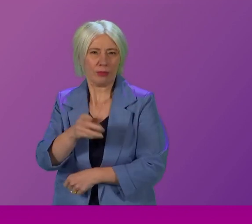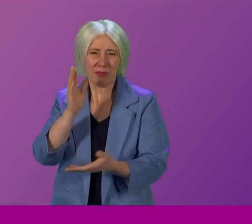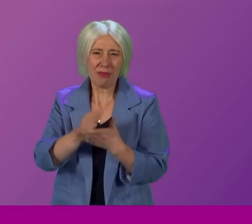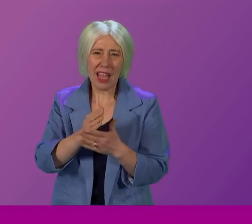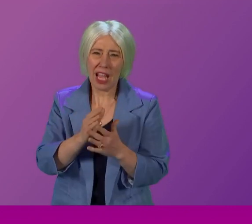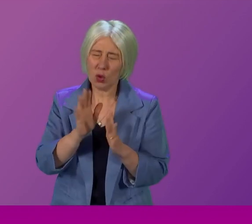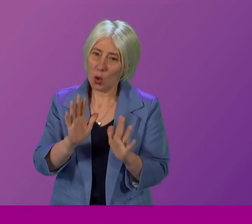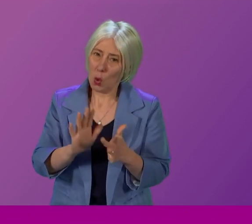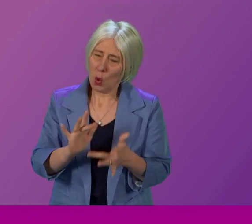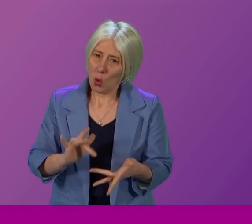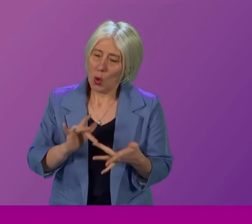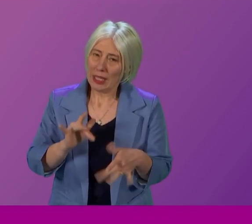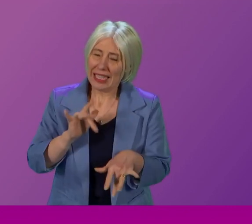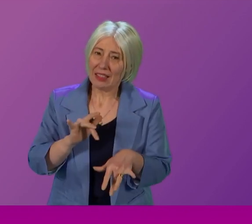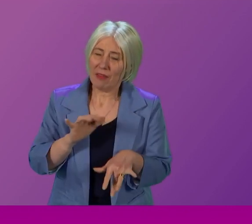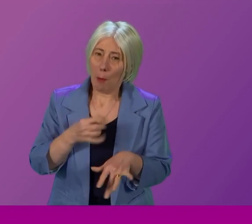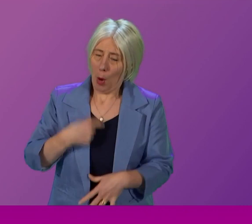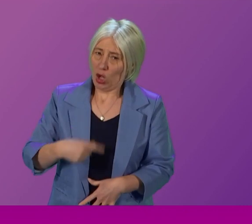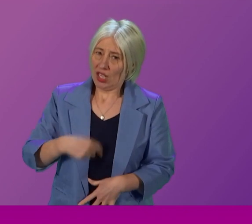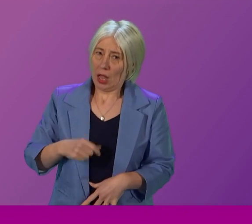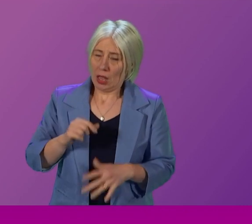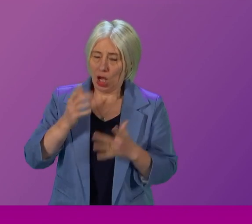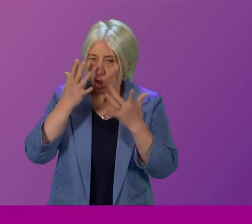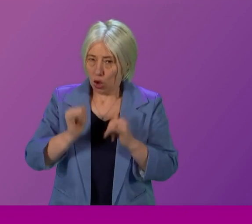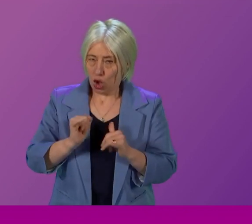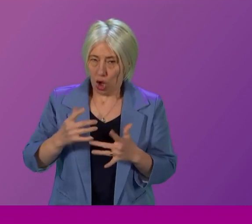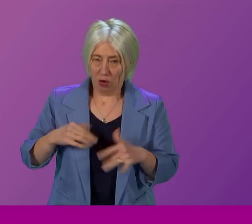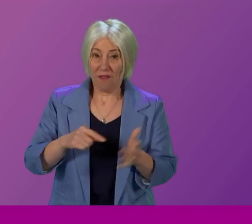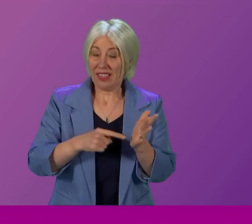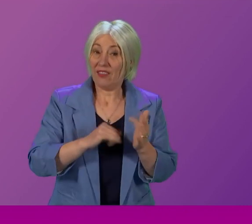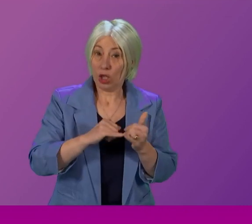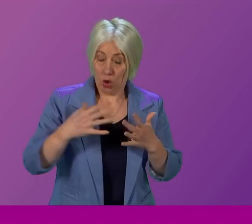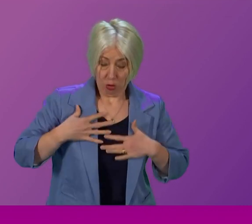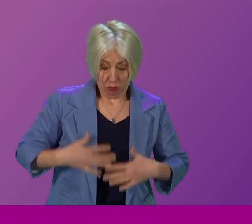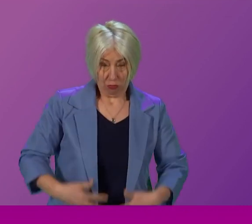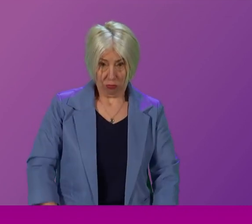strip searches of Tiffany Scott. Reports quote officers who say that